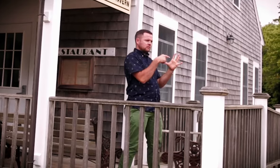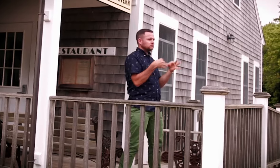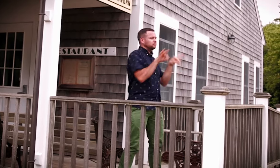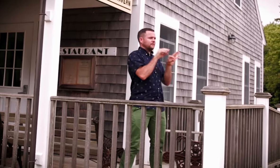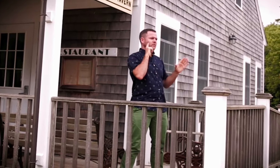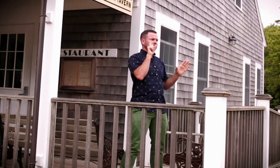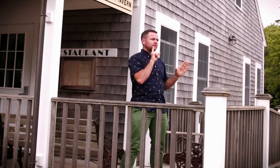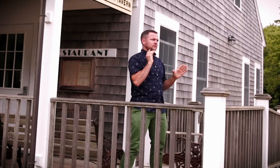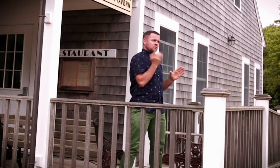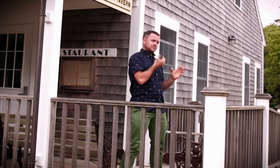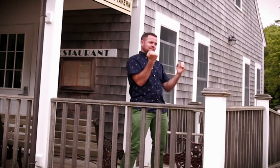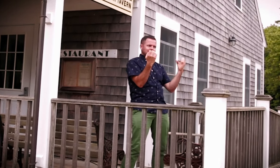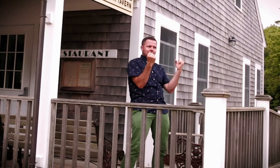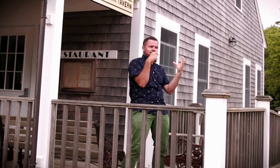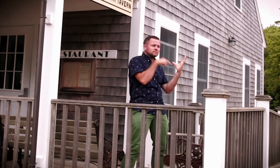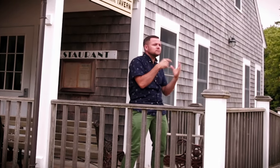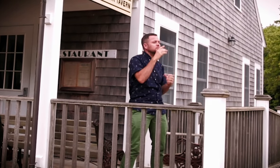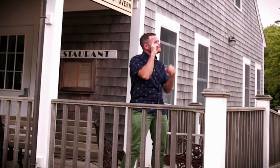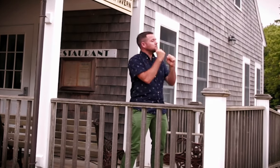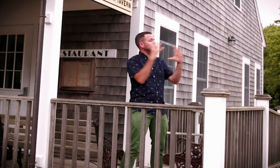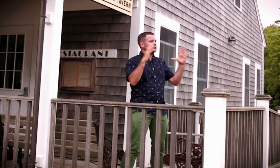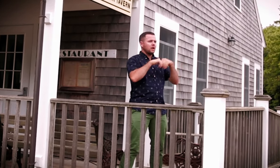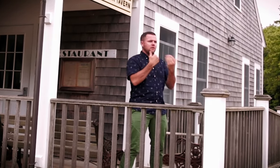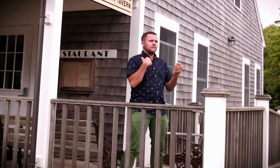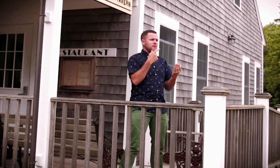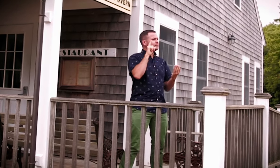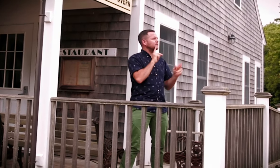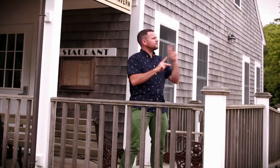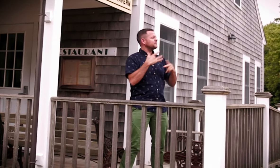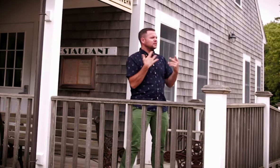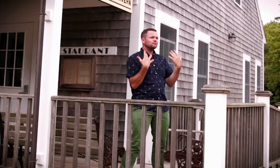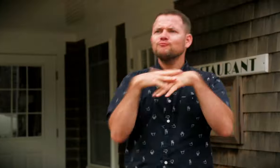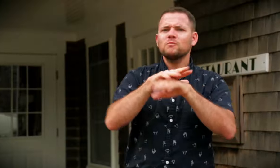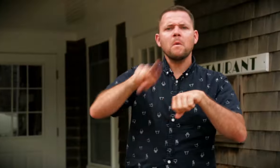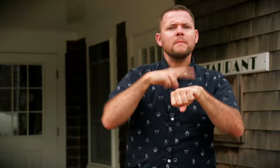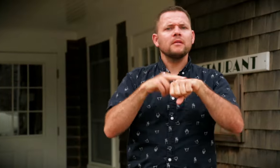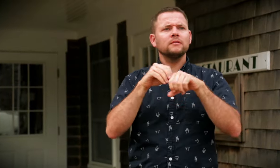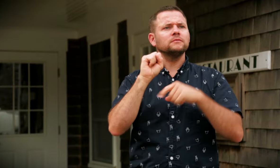As you know, ASL is so important to our community. We can only wonder what it is like to belong to a society where